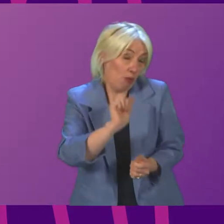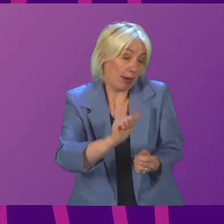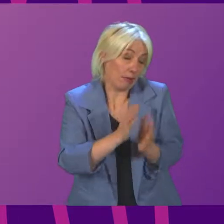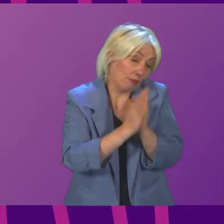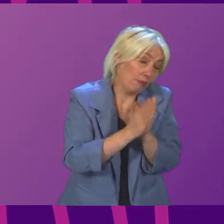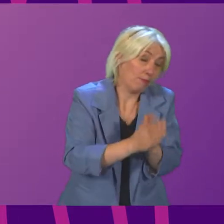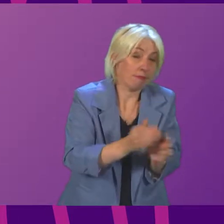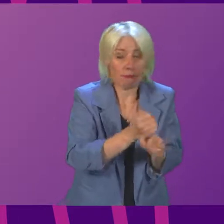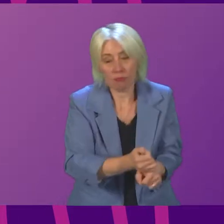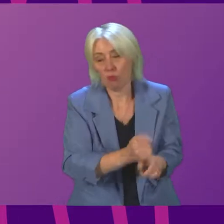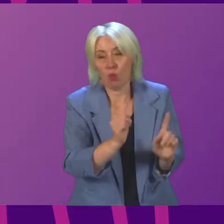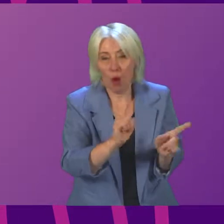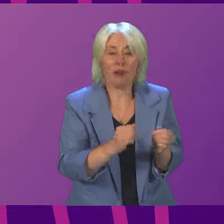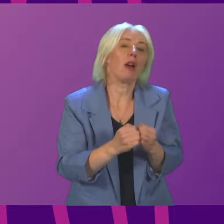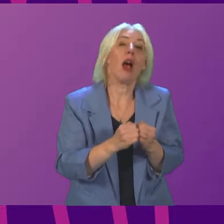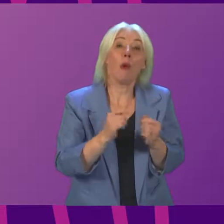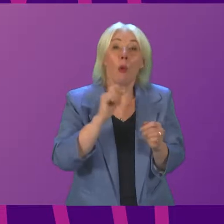The measure will continue to be monitored and